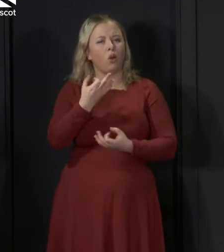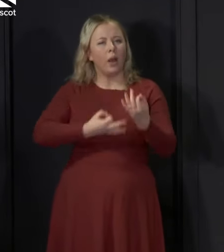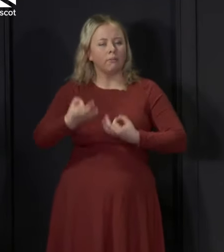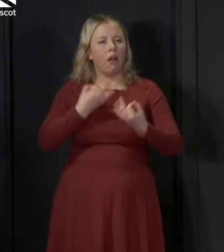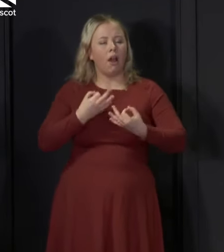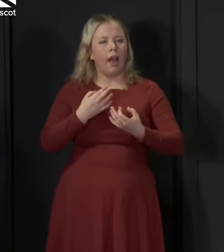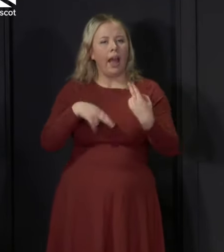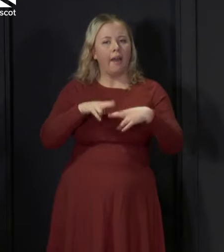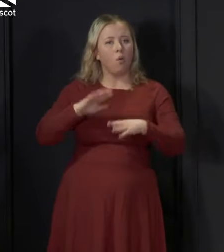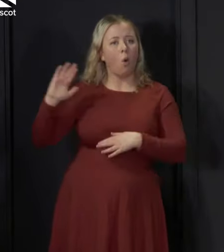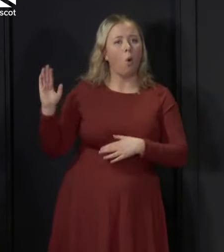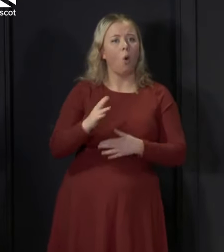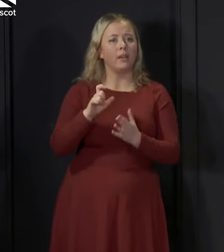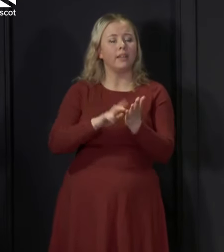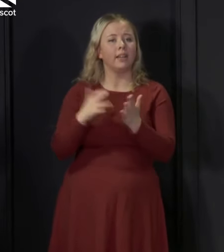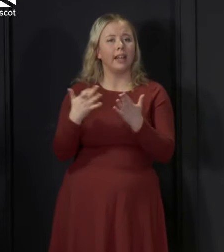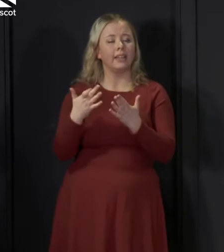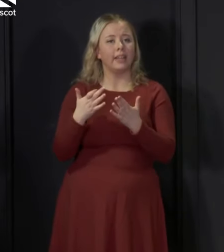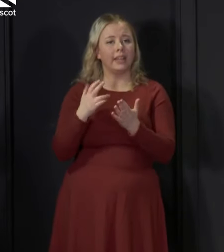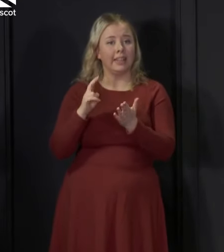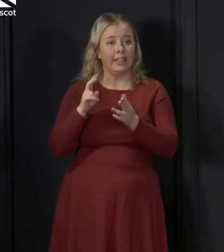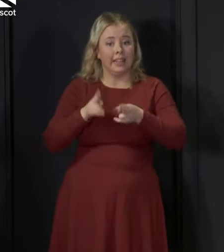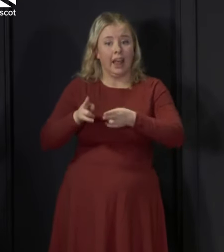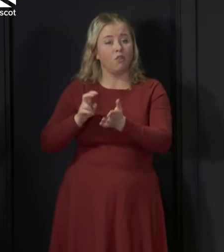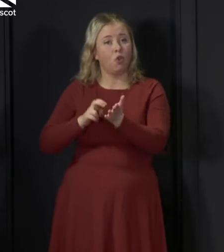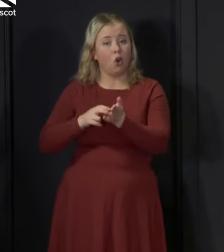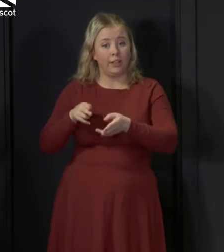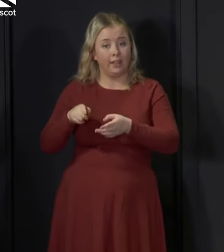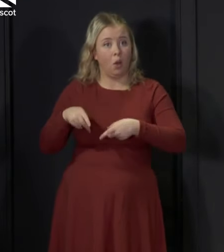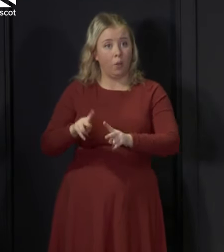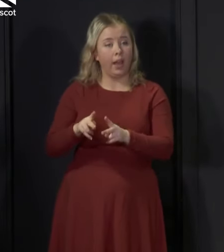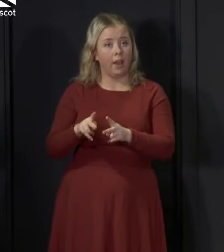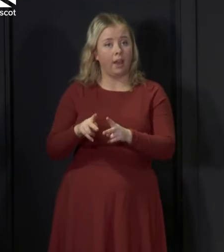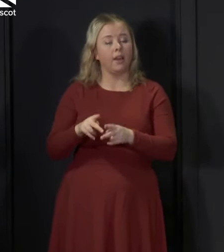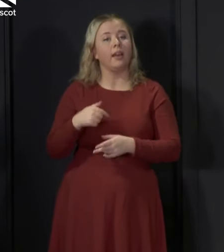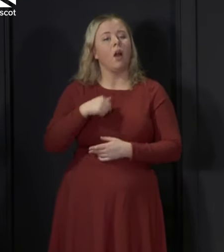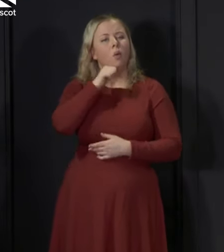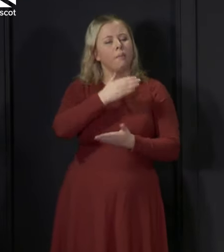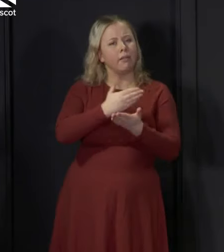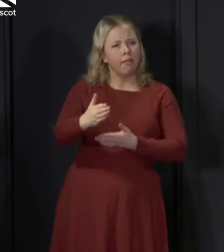Covid are recorded in that way. And I want to be very clear that in reporting and analysing